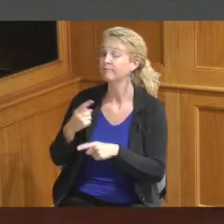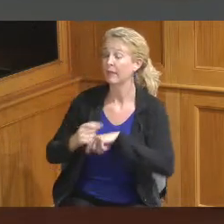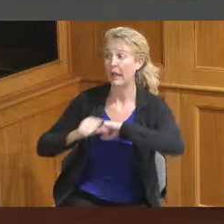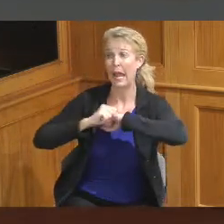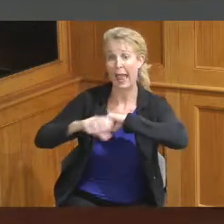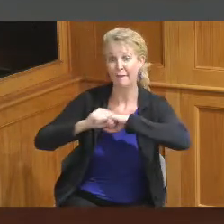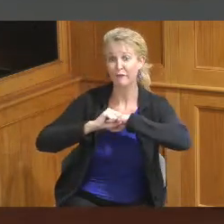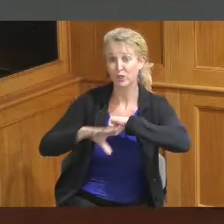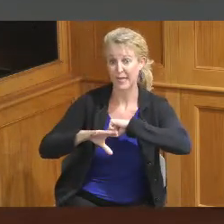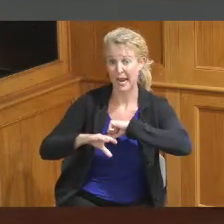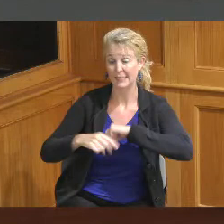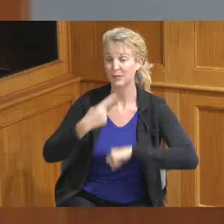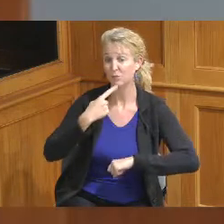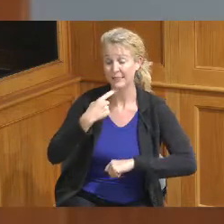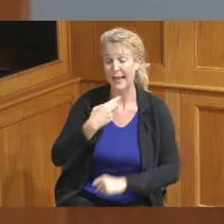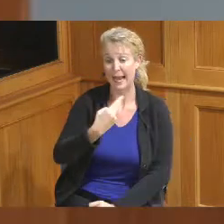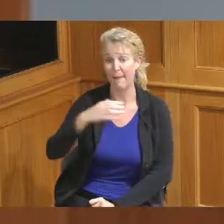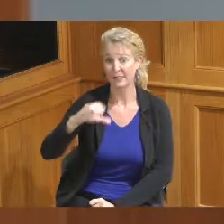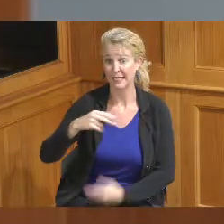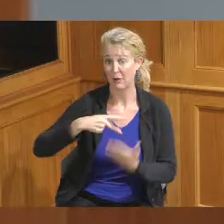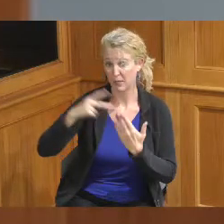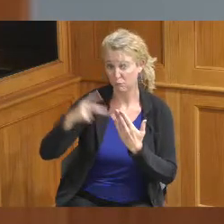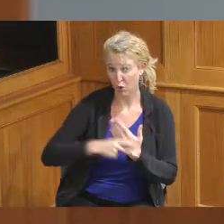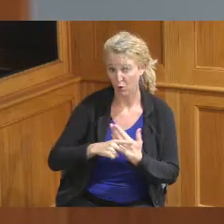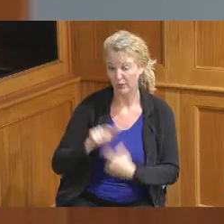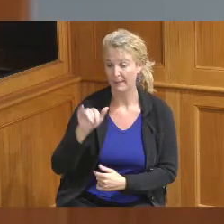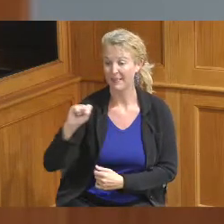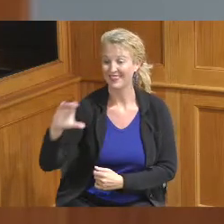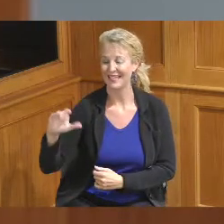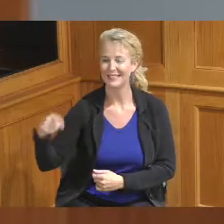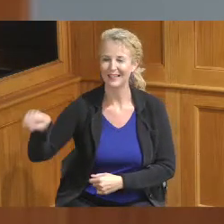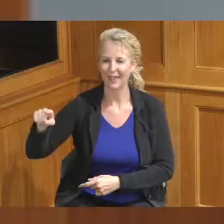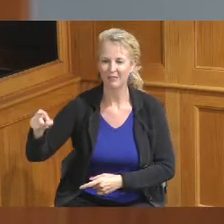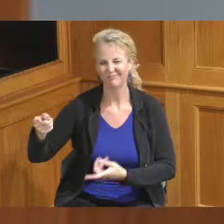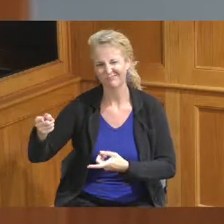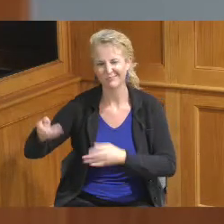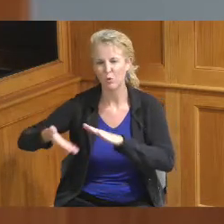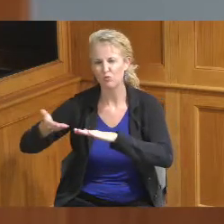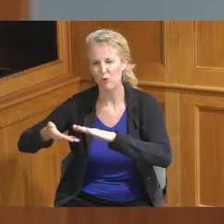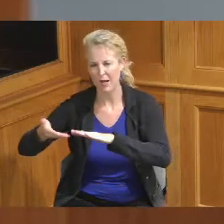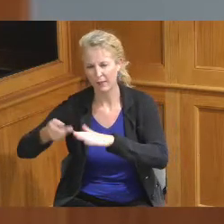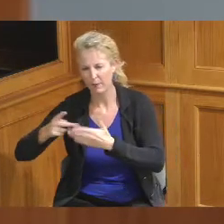a Hamilton County program LISC is just the Administer of it thank you I'll open it up